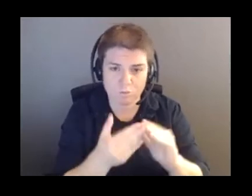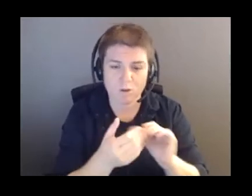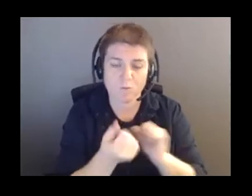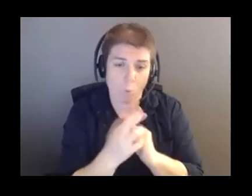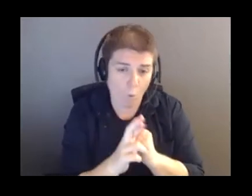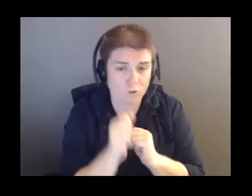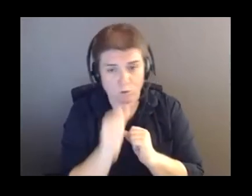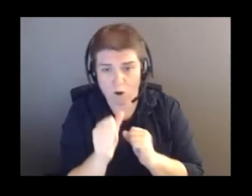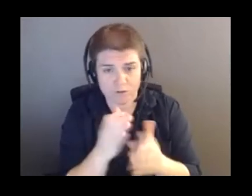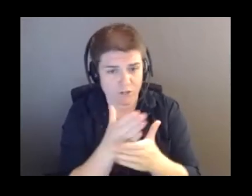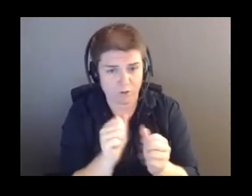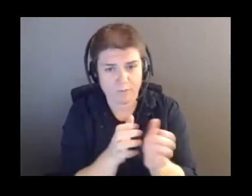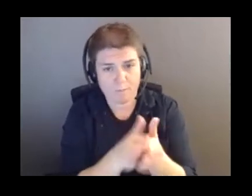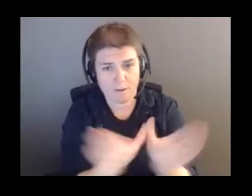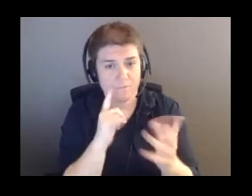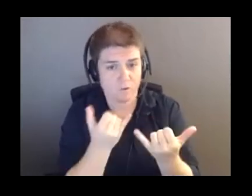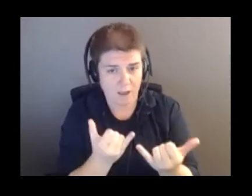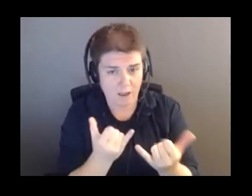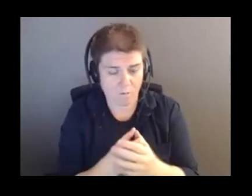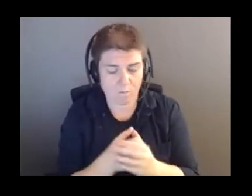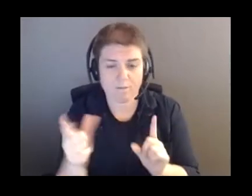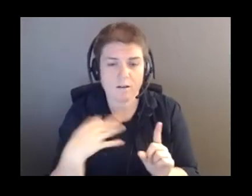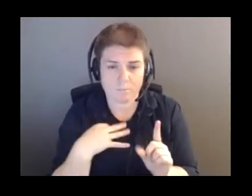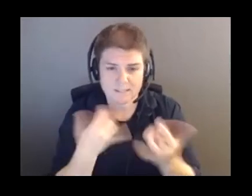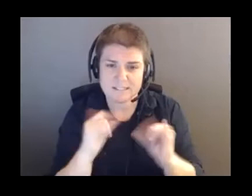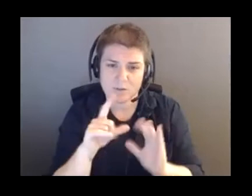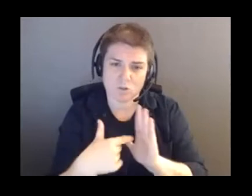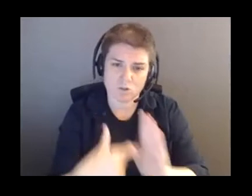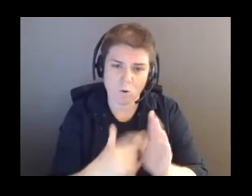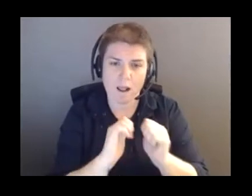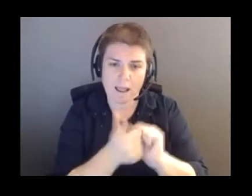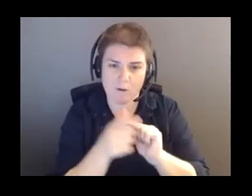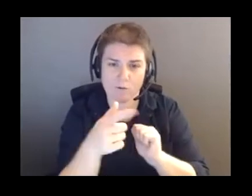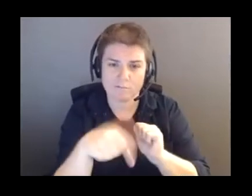the public at this time, the applicant has demonstrated how this will enable the organization